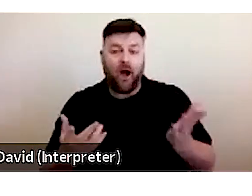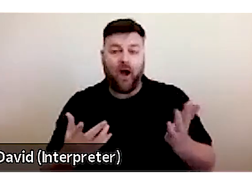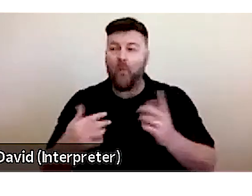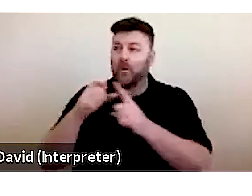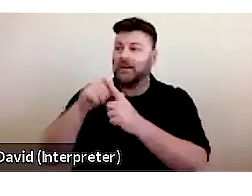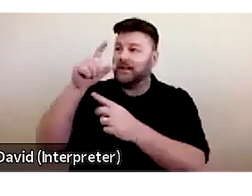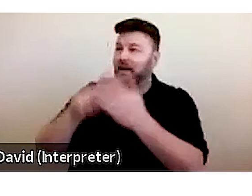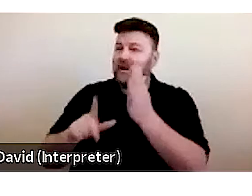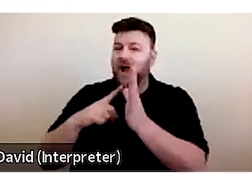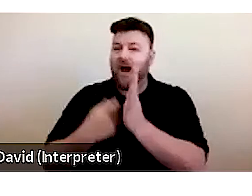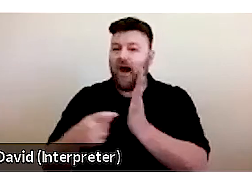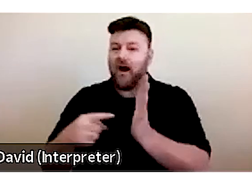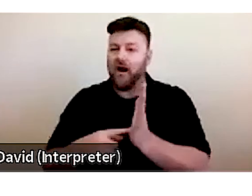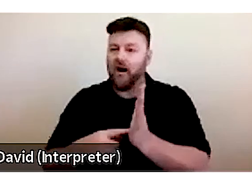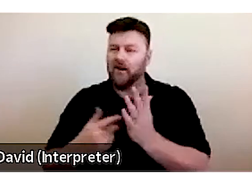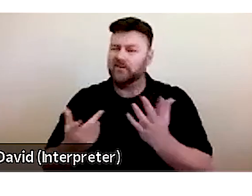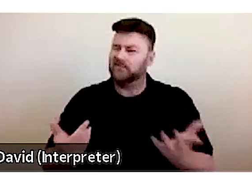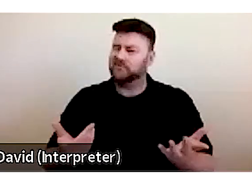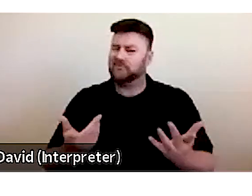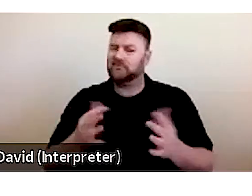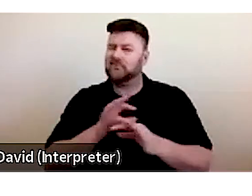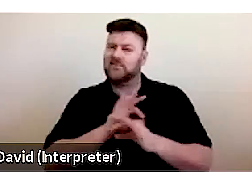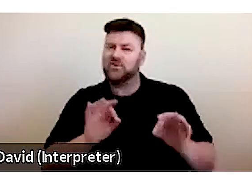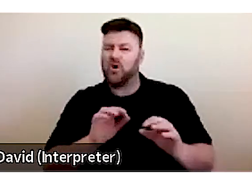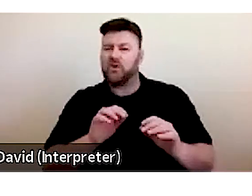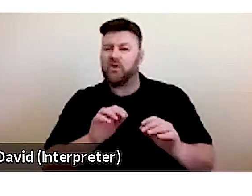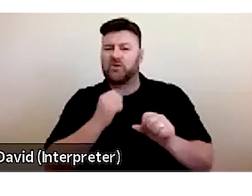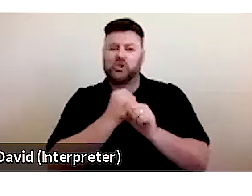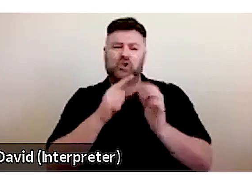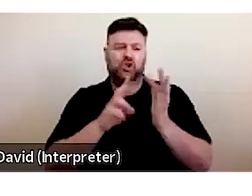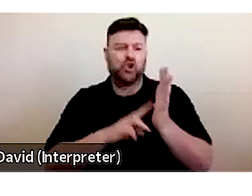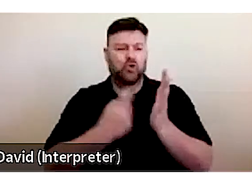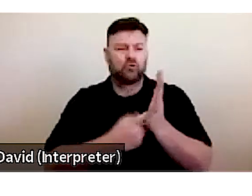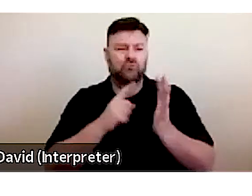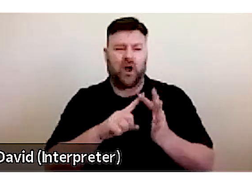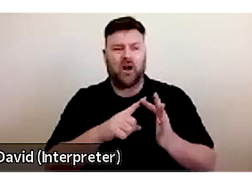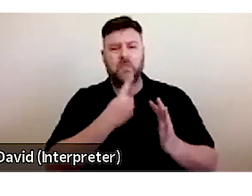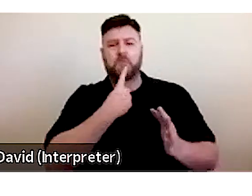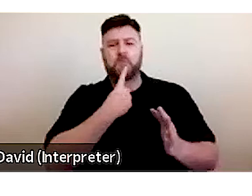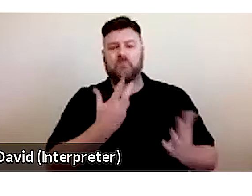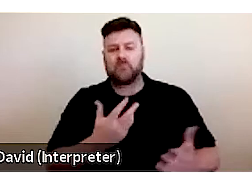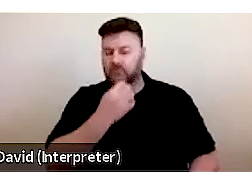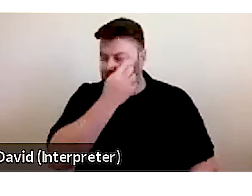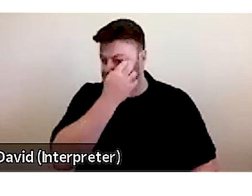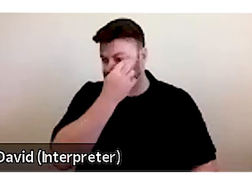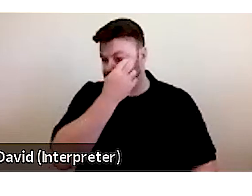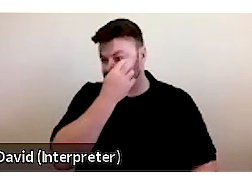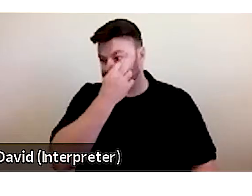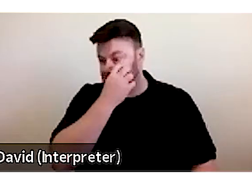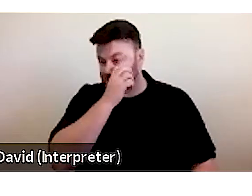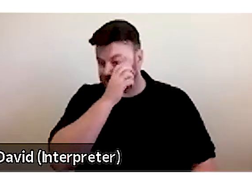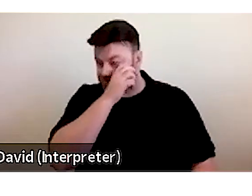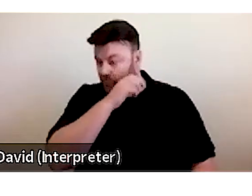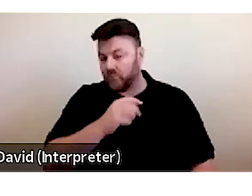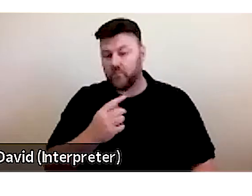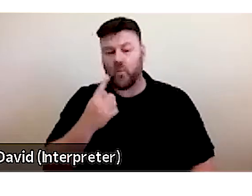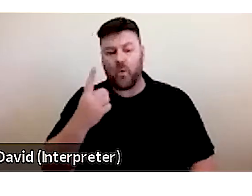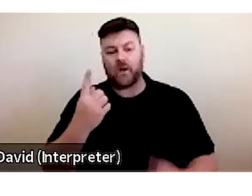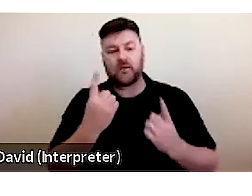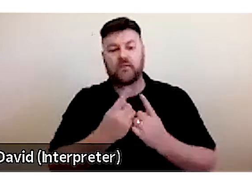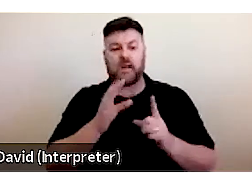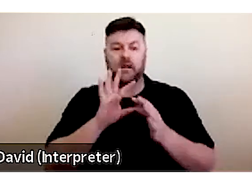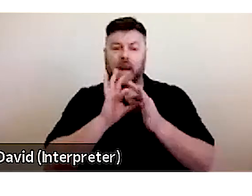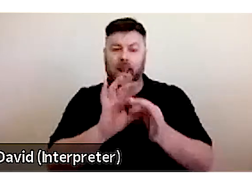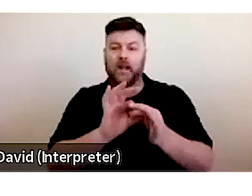I think that one of the things around identity for disabled